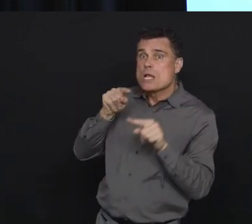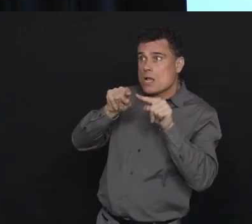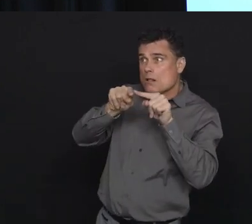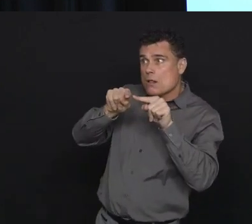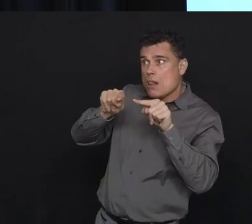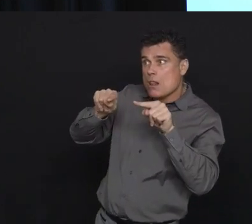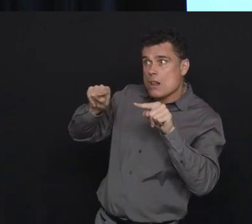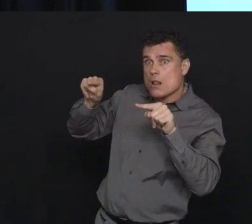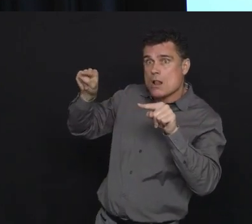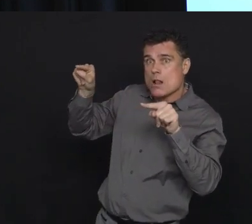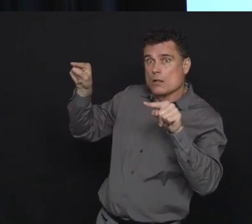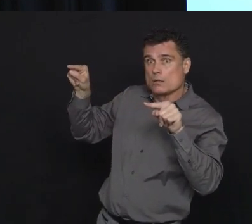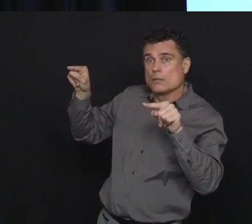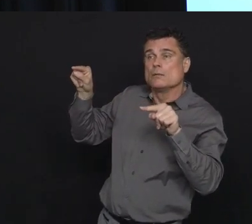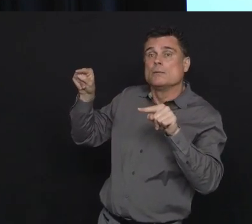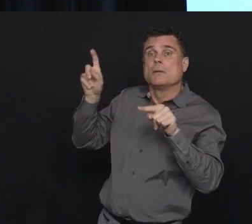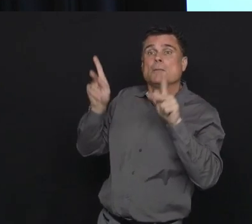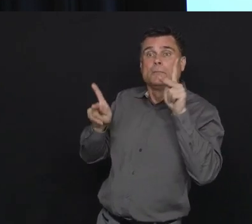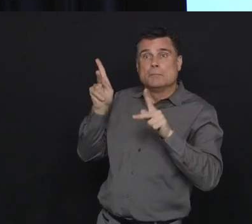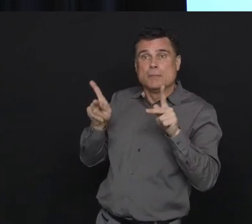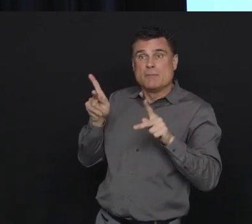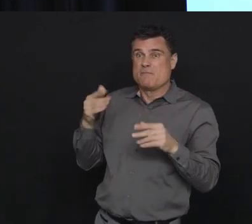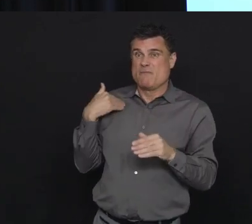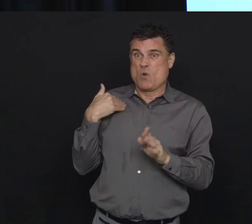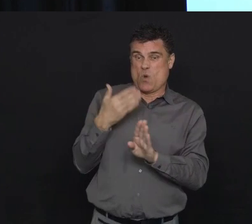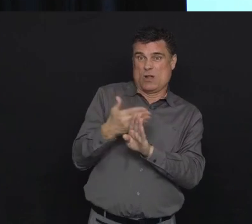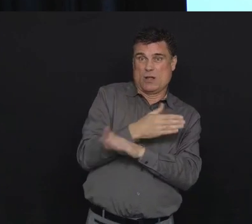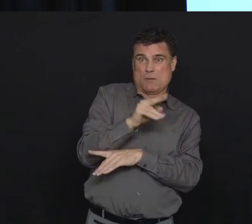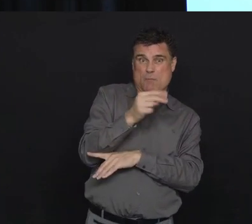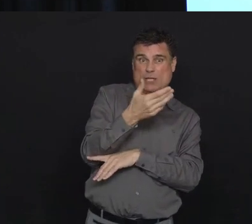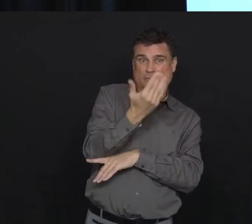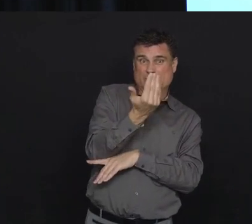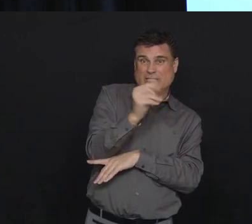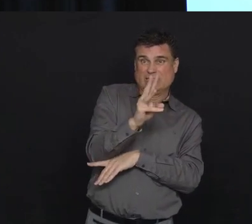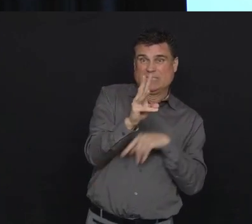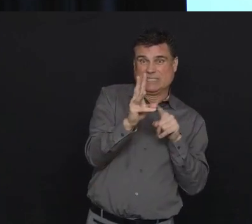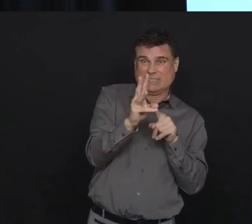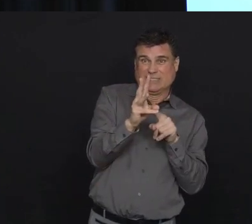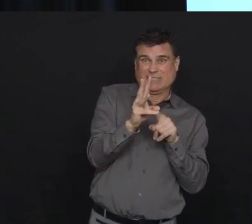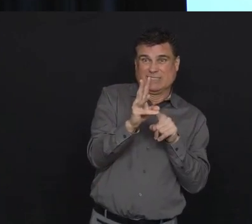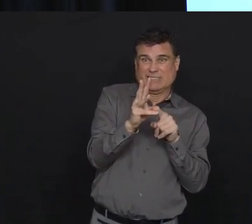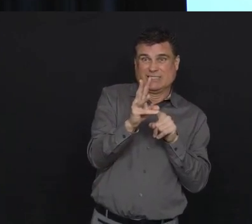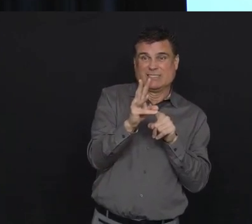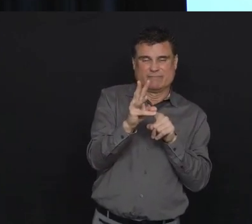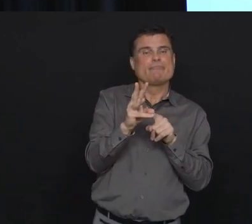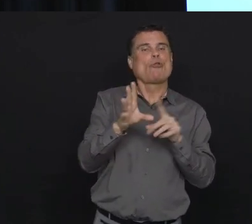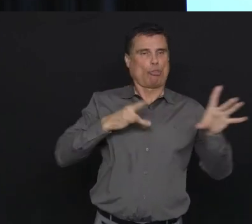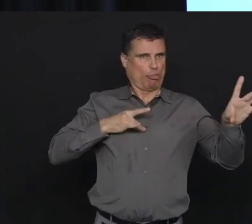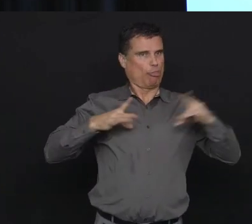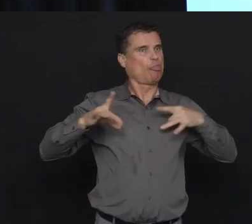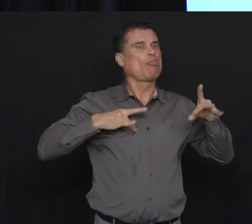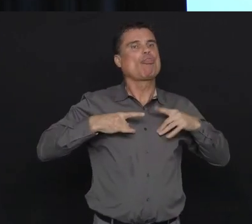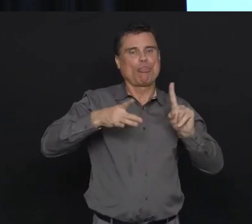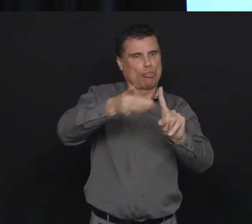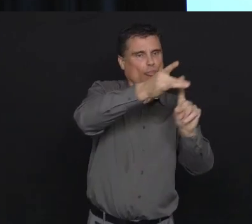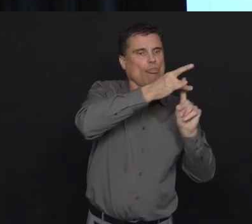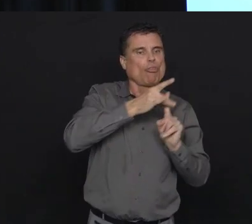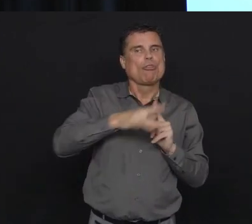that there are people who were exposed to this virus prior to the date who are going to become sick in the 14 days after their exposure.